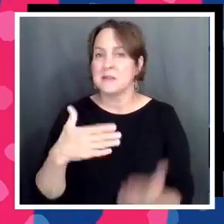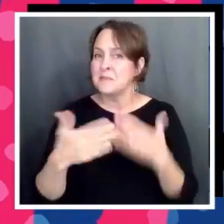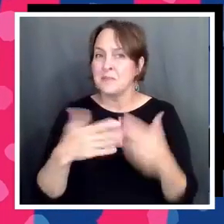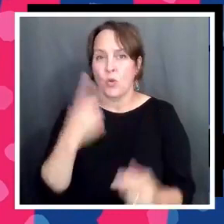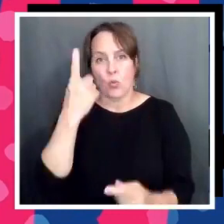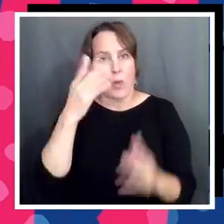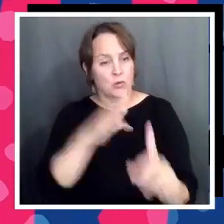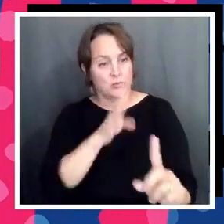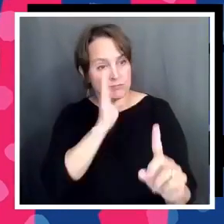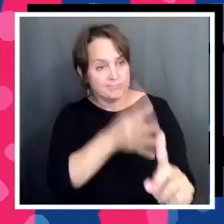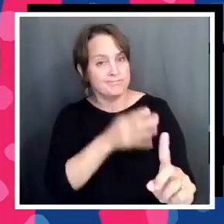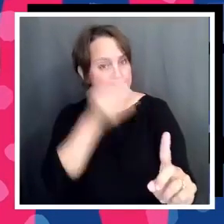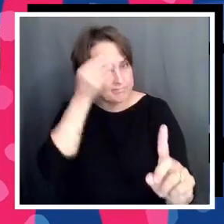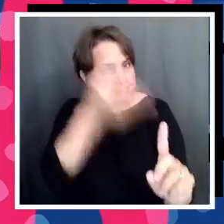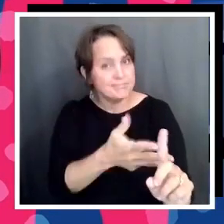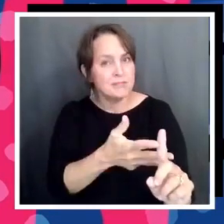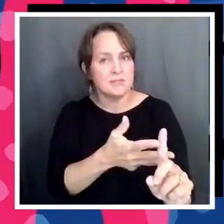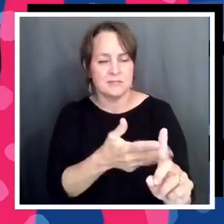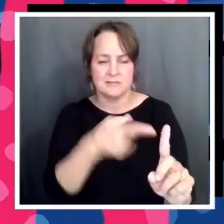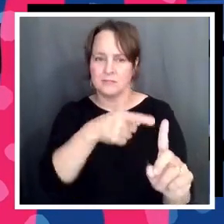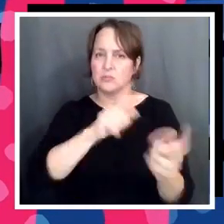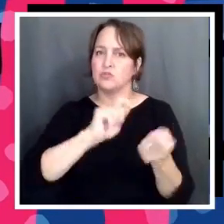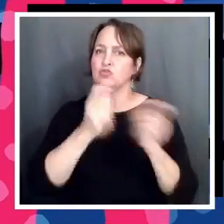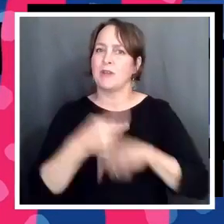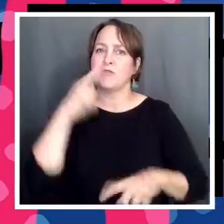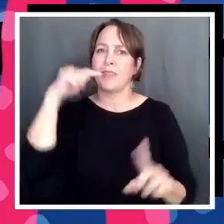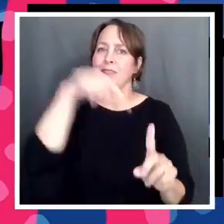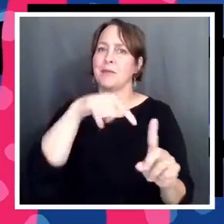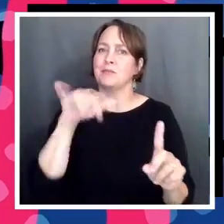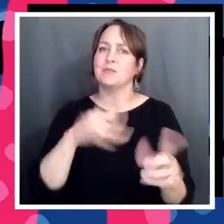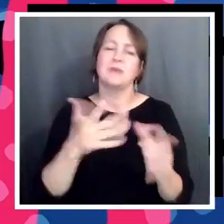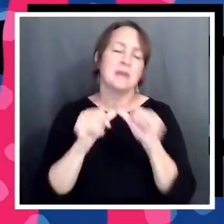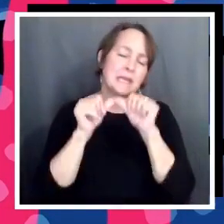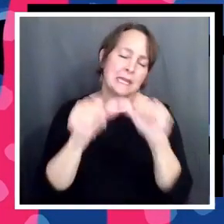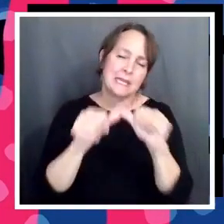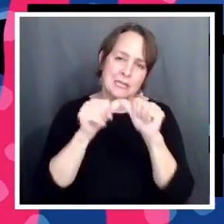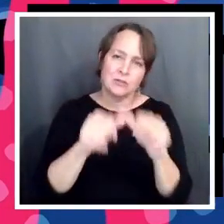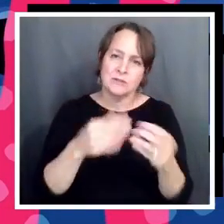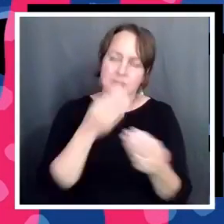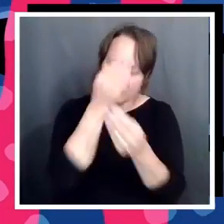TO DO IS SPEAK OUT.